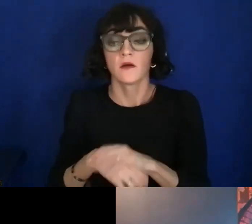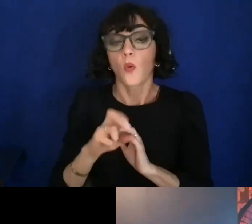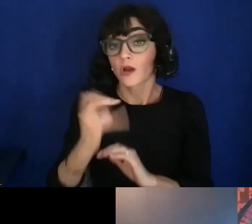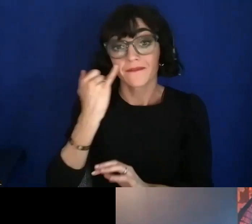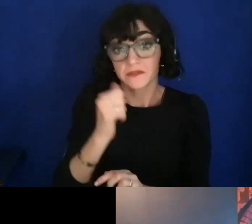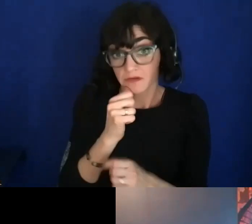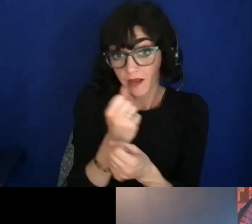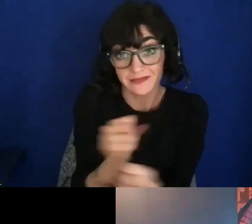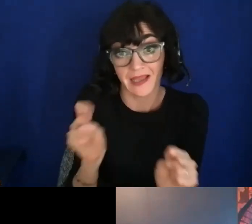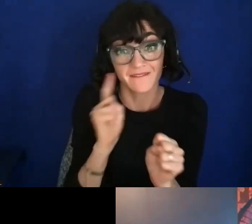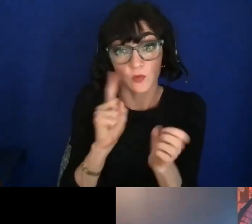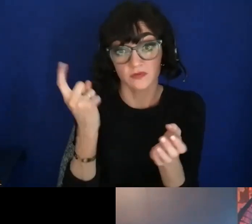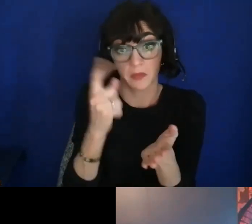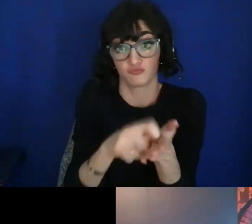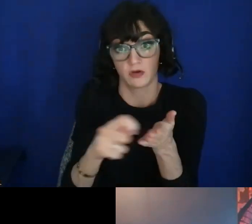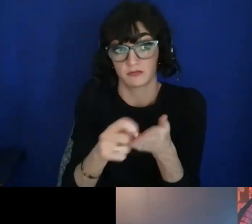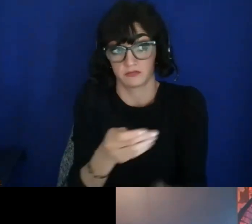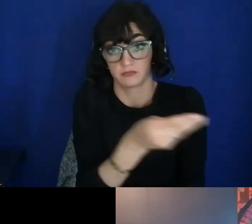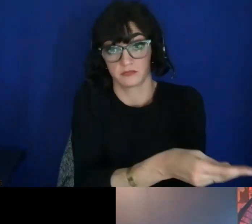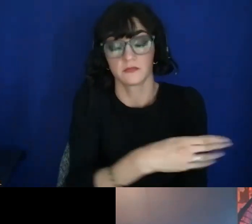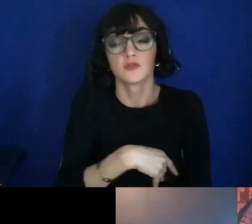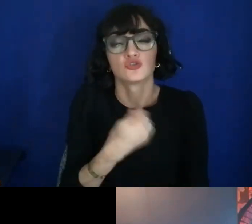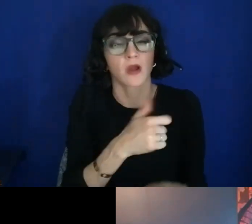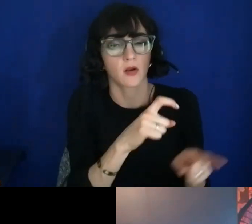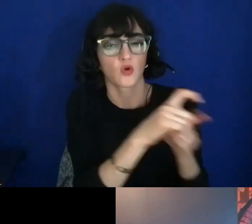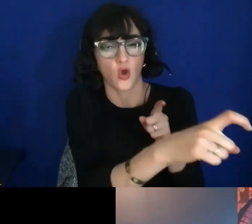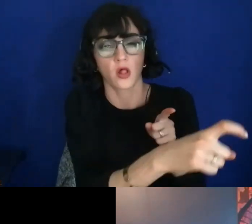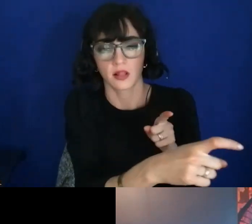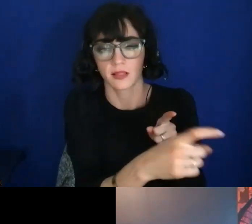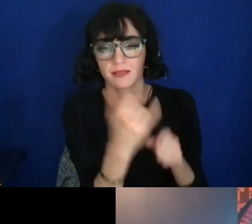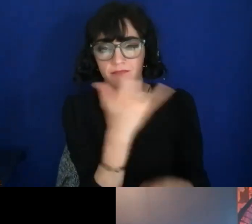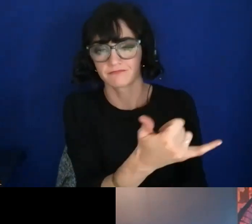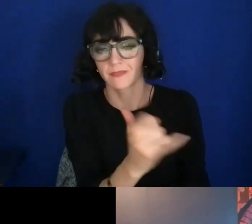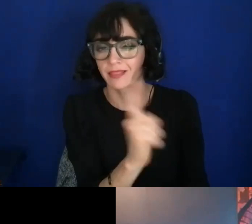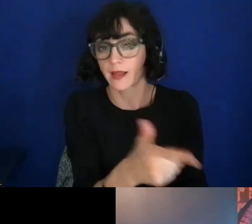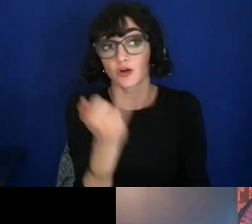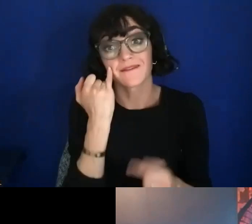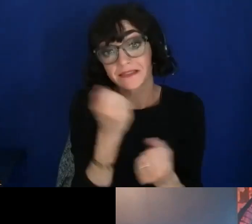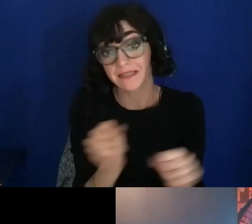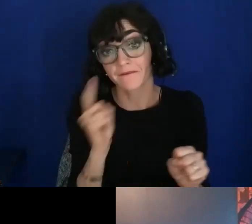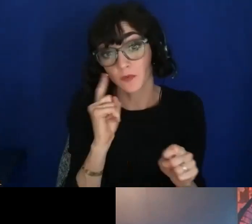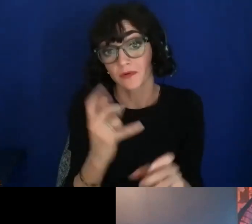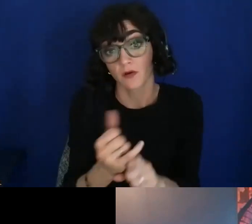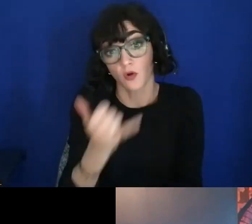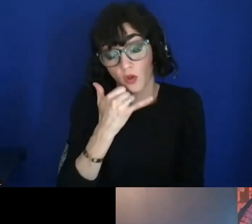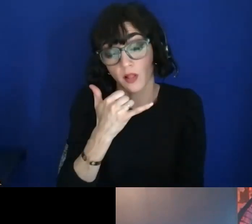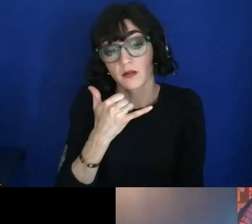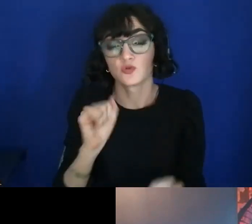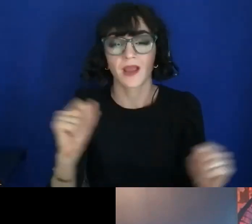later on if they can accept phone calls lately um later and safely and summarizing some of the follow-up steps